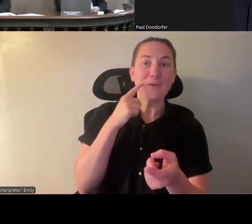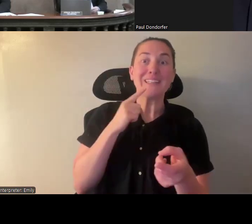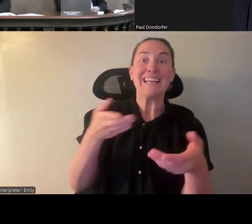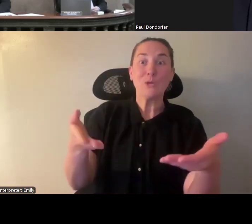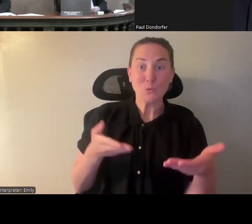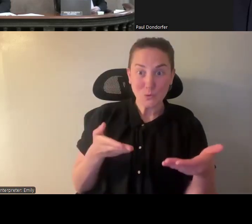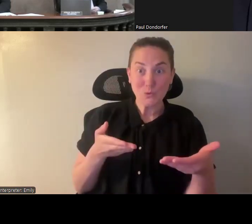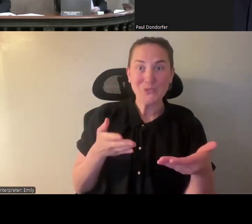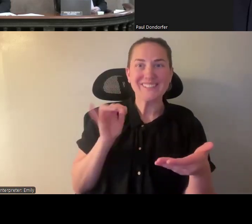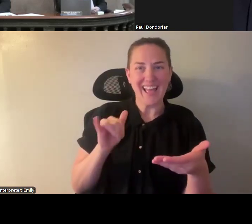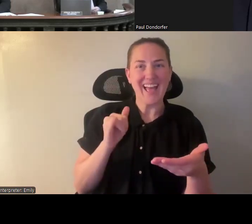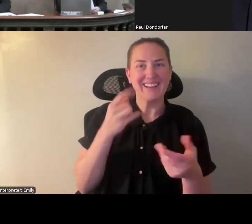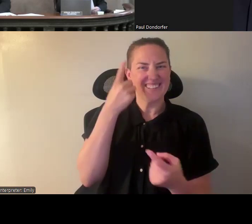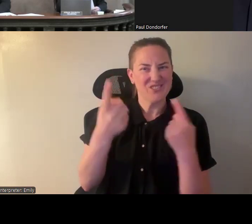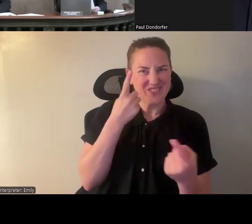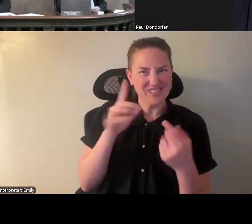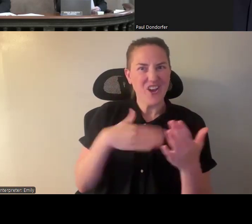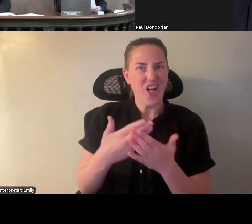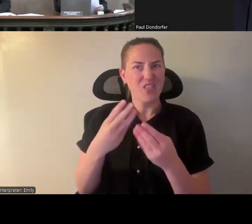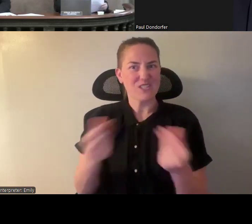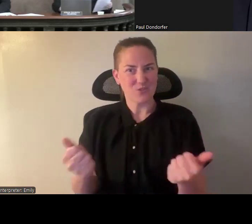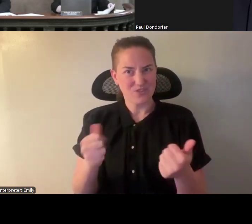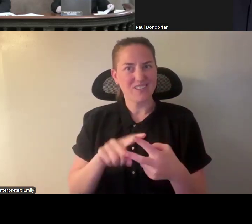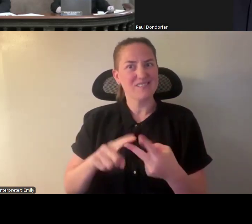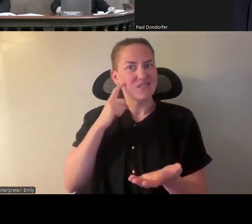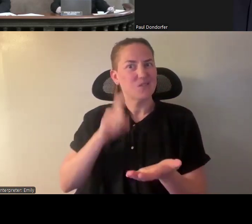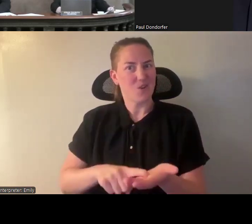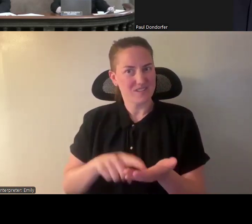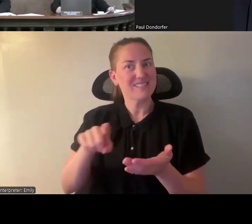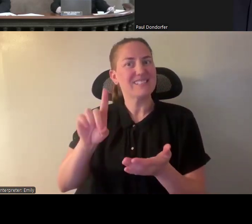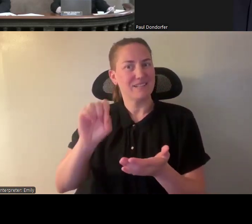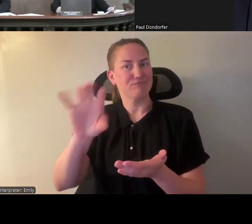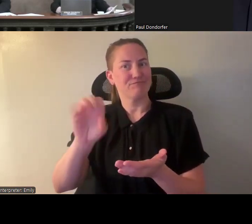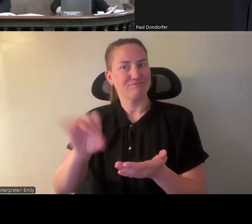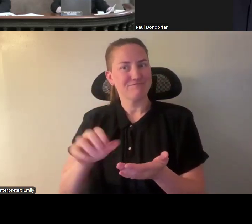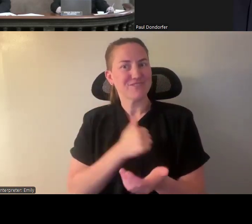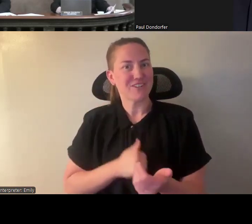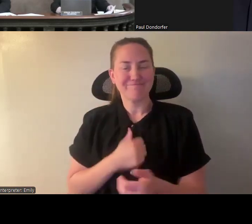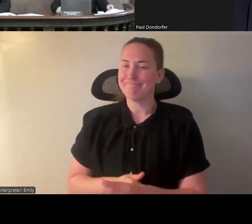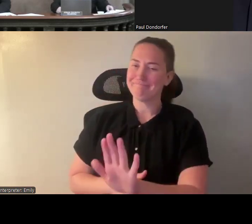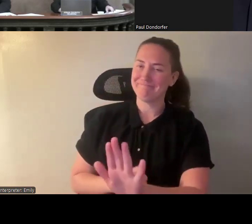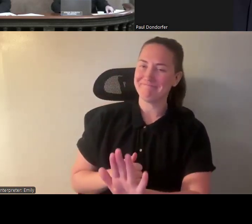considerations of motions resolutions and notices and the clerk read the item Sorry Yep No problem